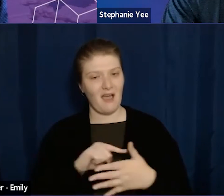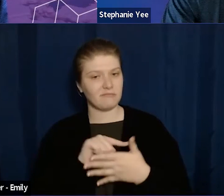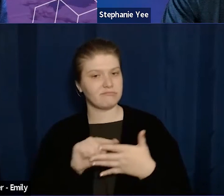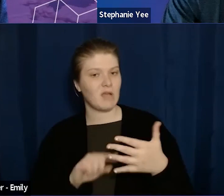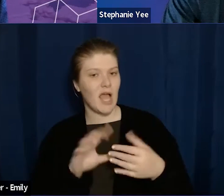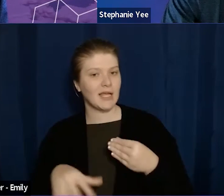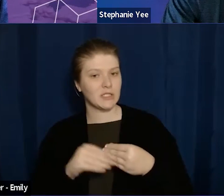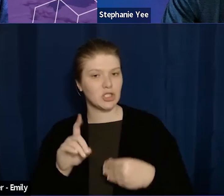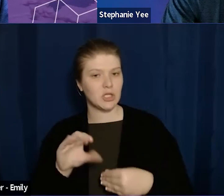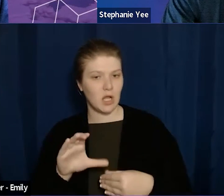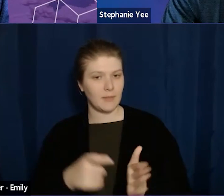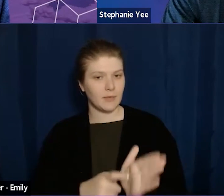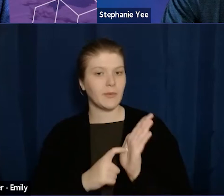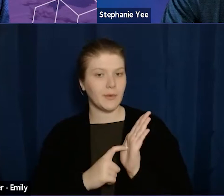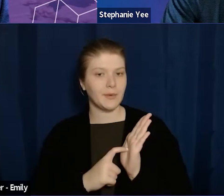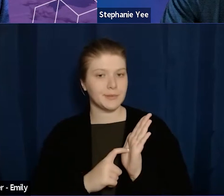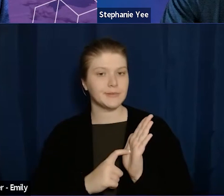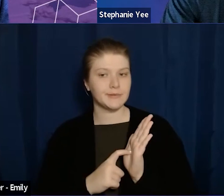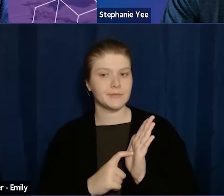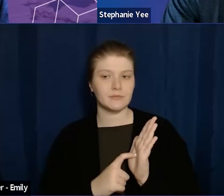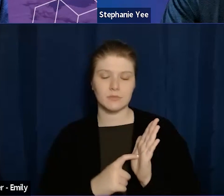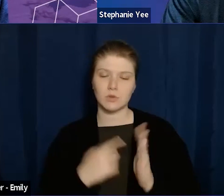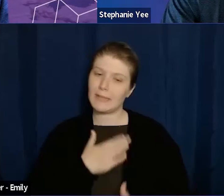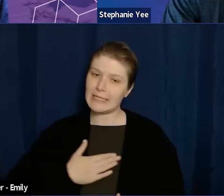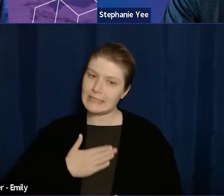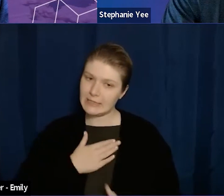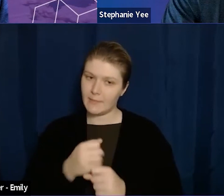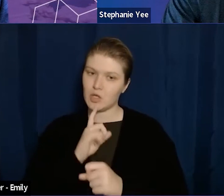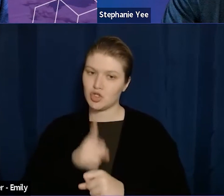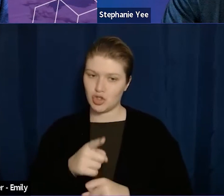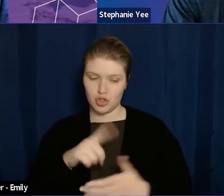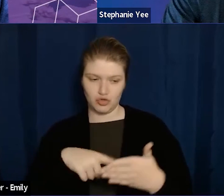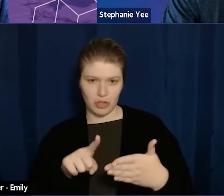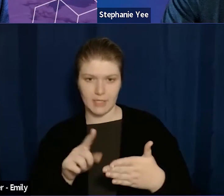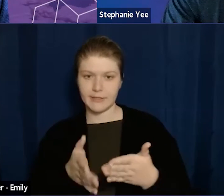document requirements. So please do make sure you're checking the solicitations for that.